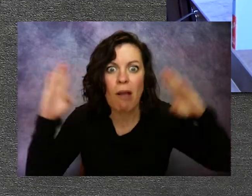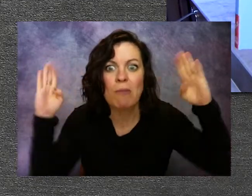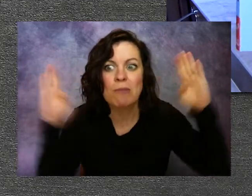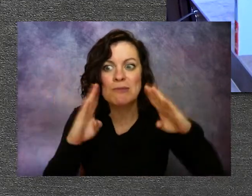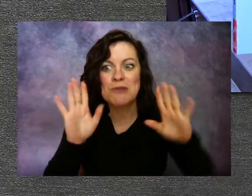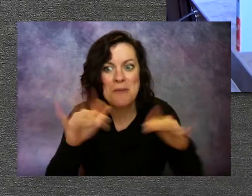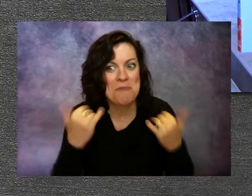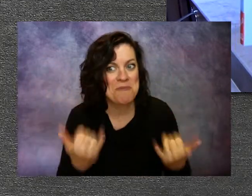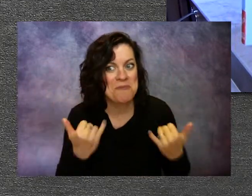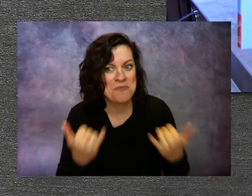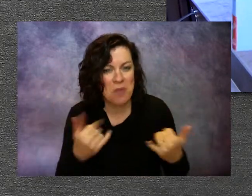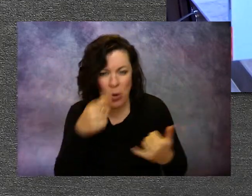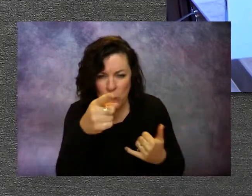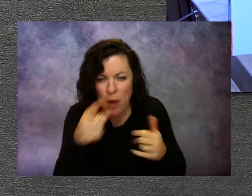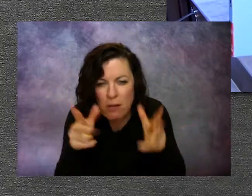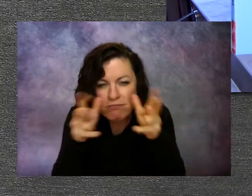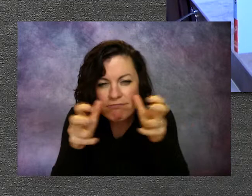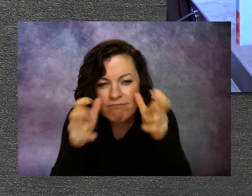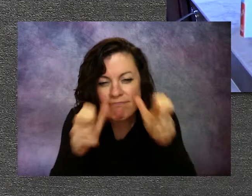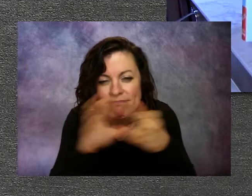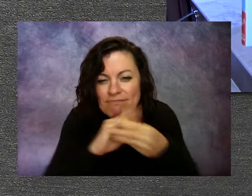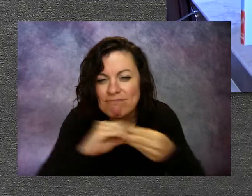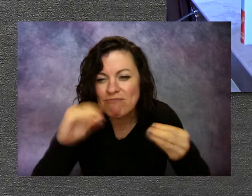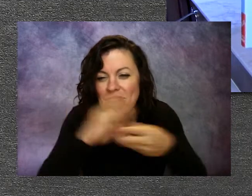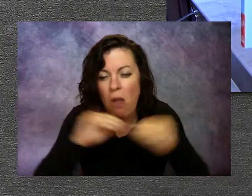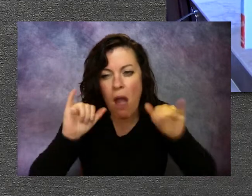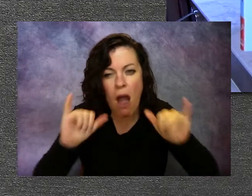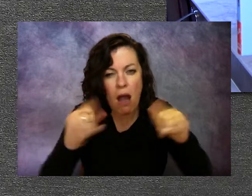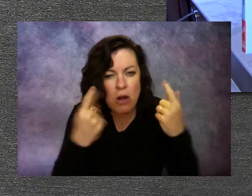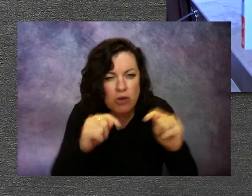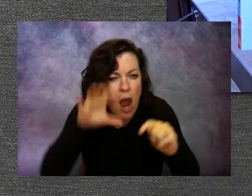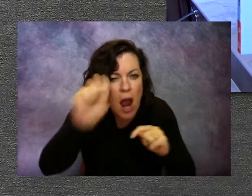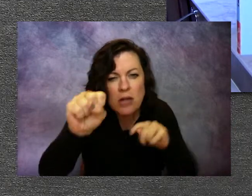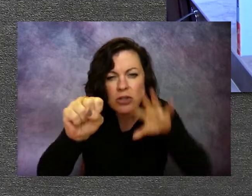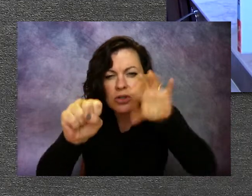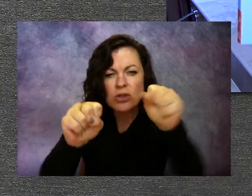the difference, or the opposites, as you see them in the story.